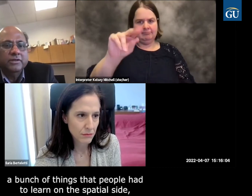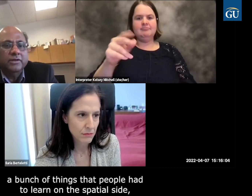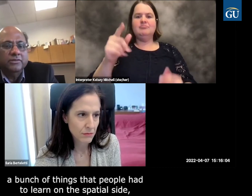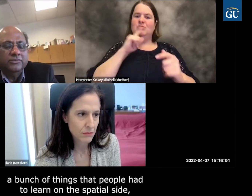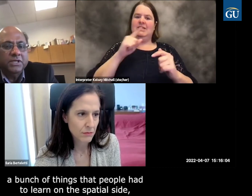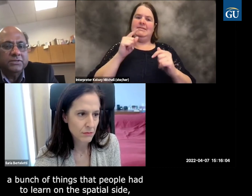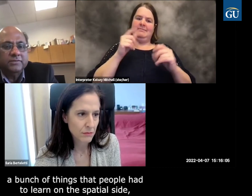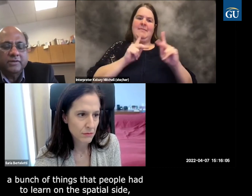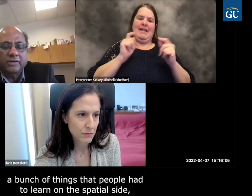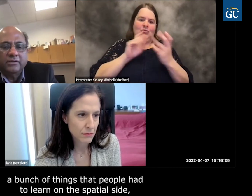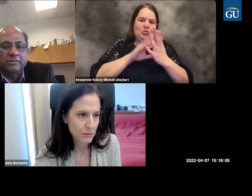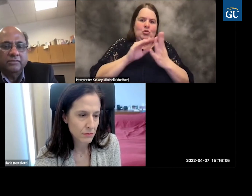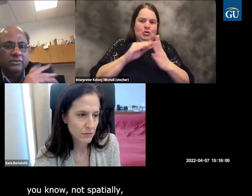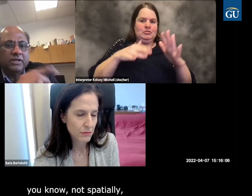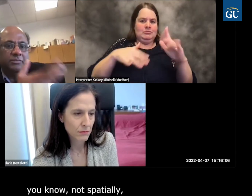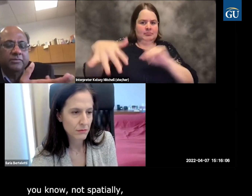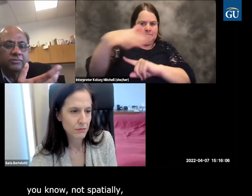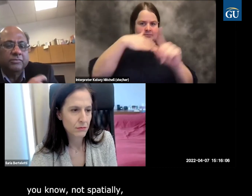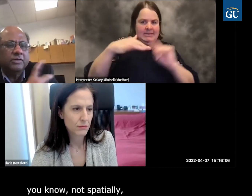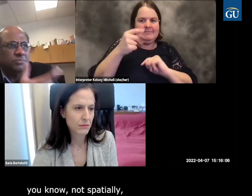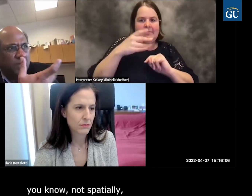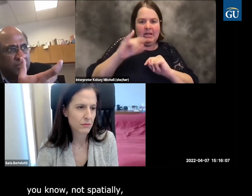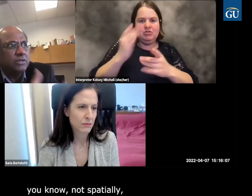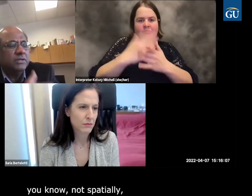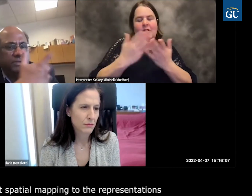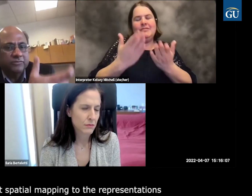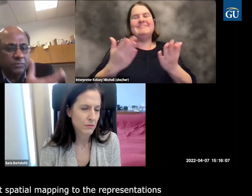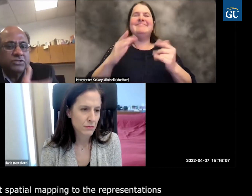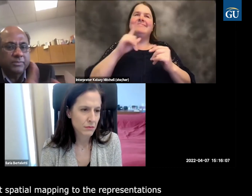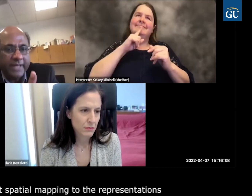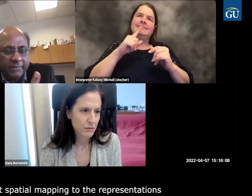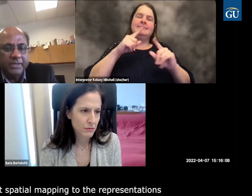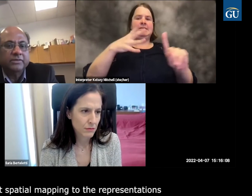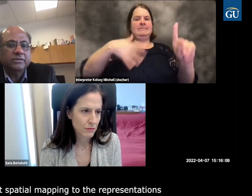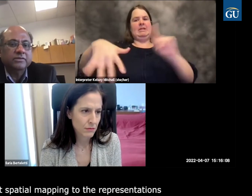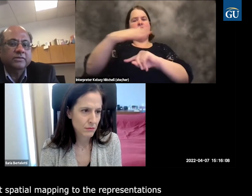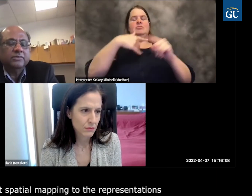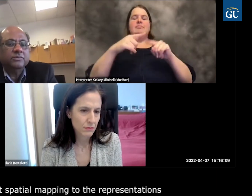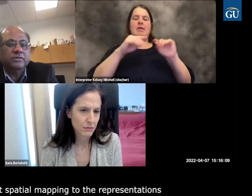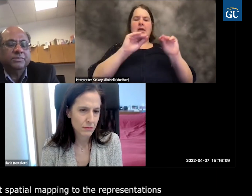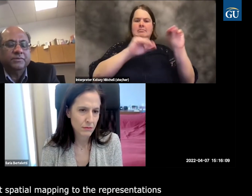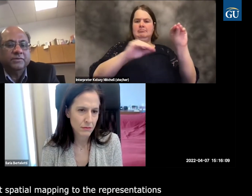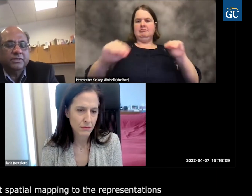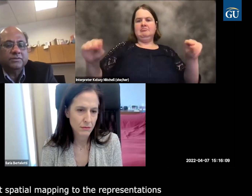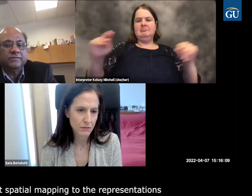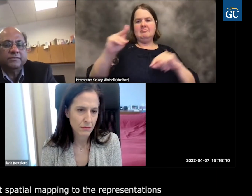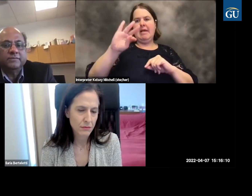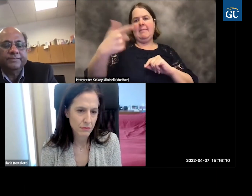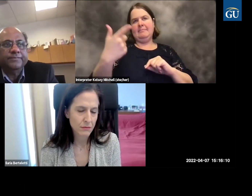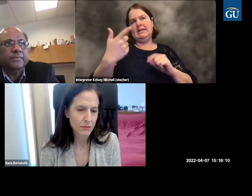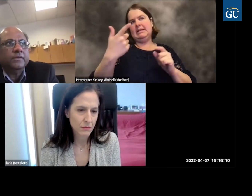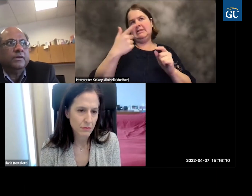on the spatial side you know that was not spatially but spatial mapping to the